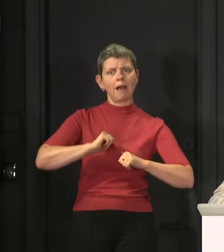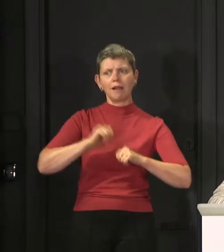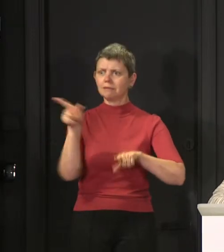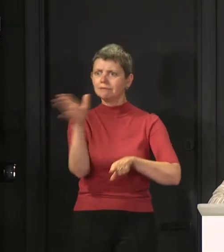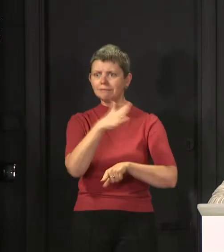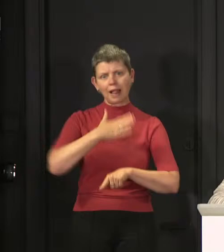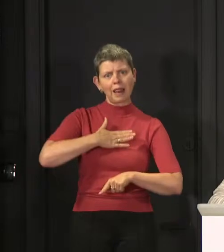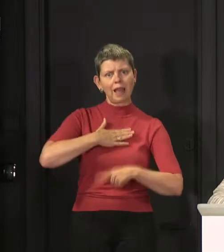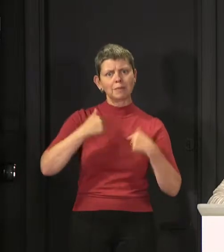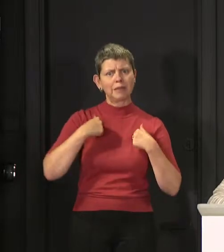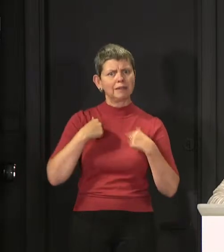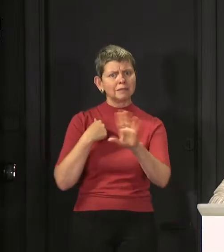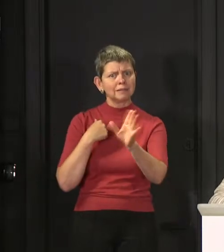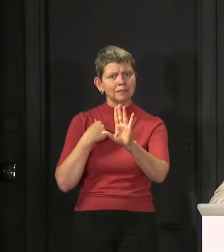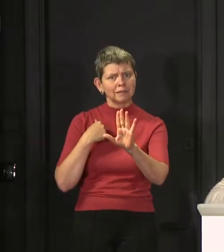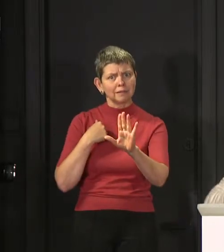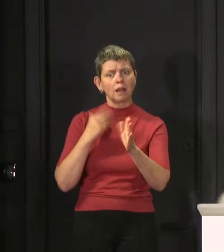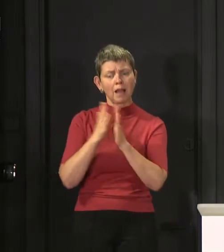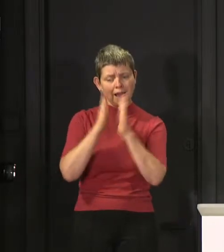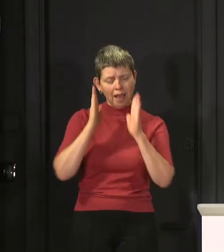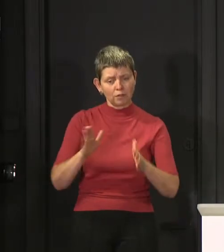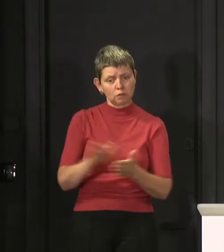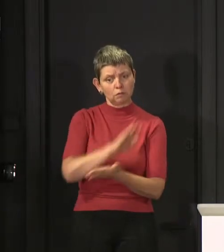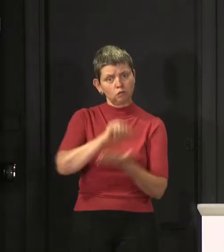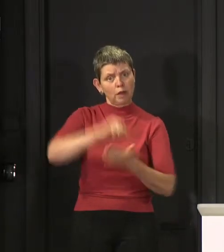thing, and the rational thing and that's what I'm going to try to do.